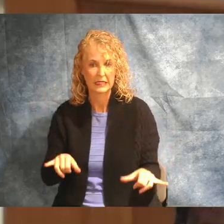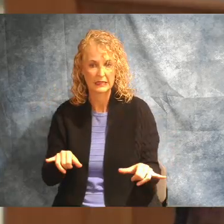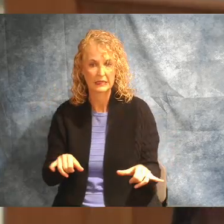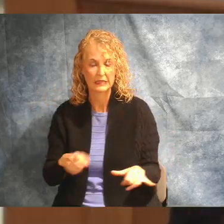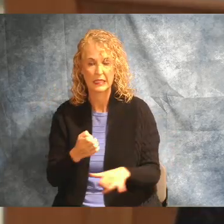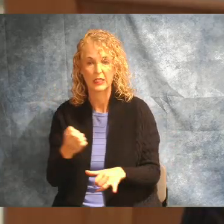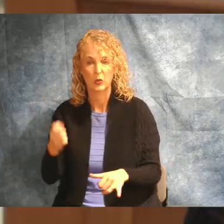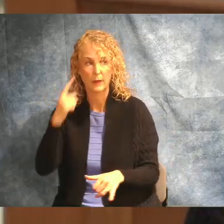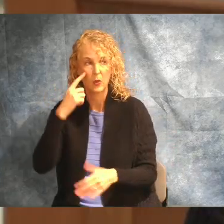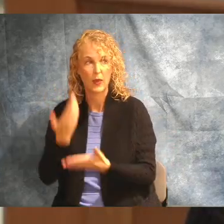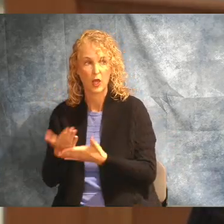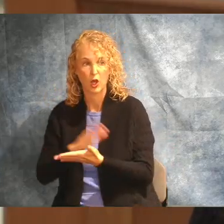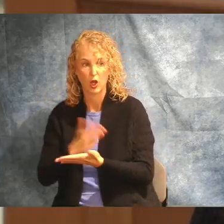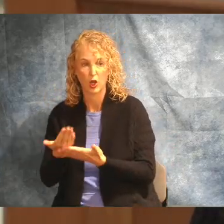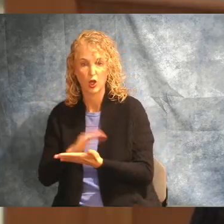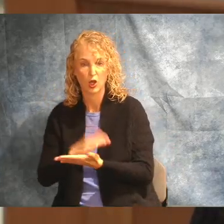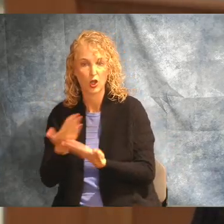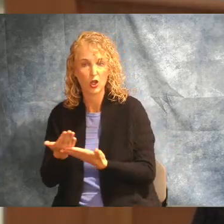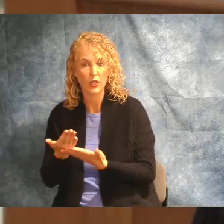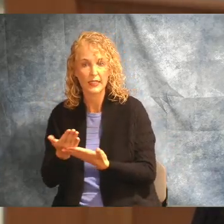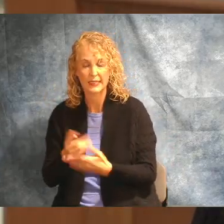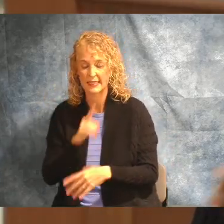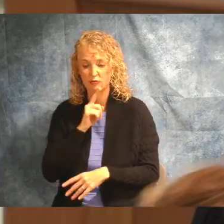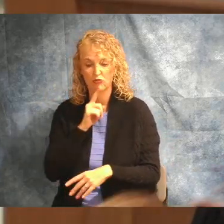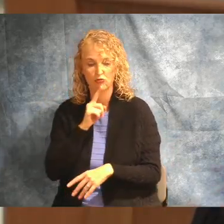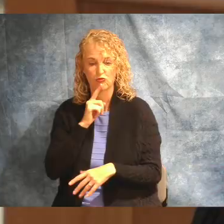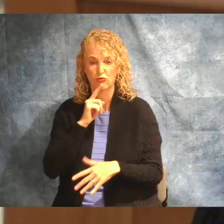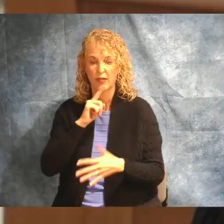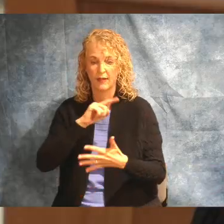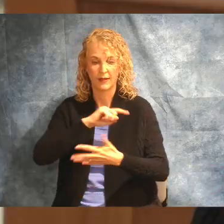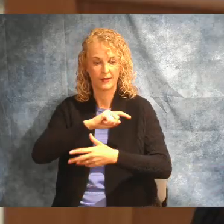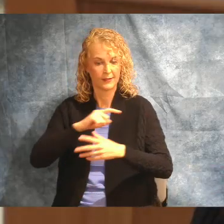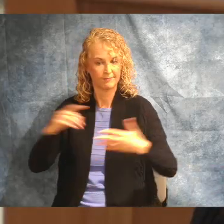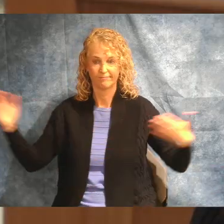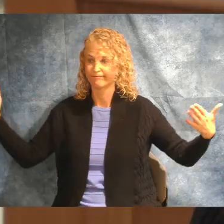cooking. it's just it's it's all over the place because the grants are all over the place. Yeah.